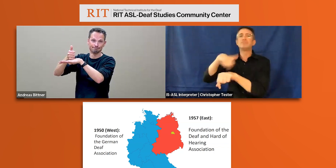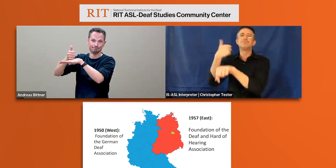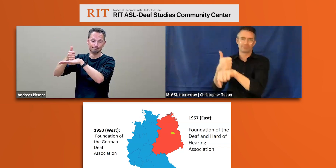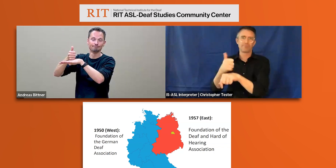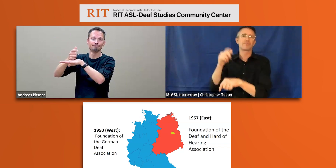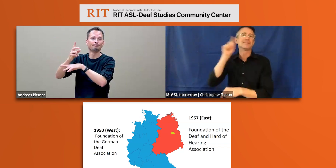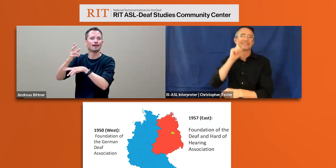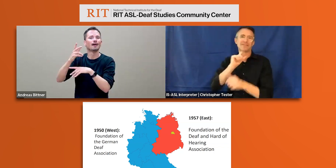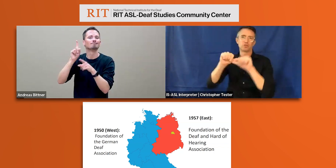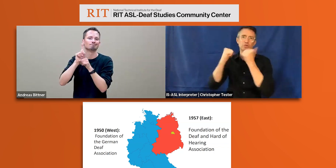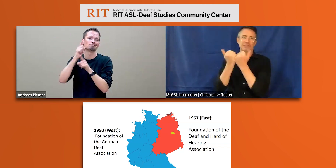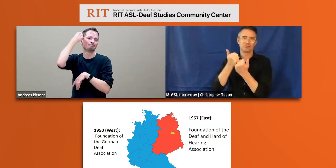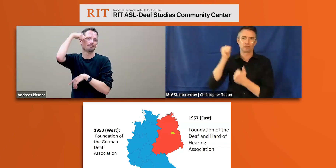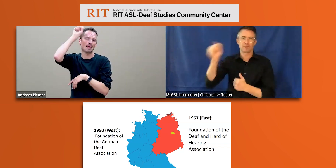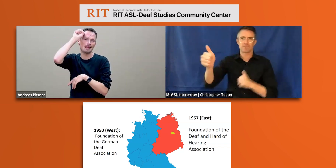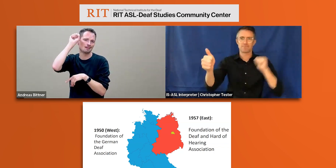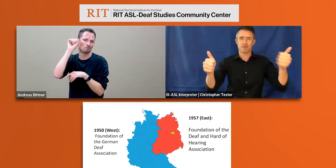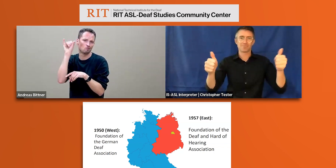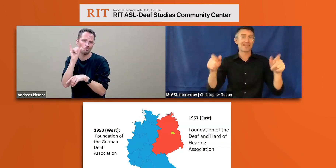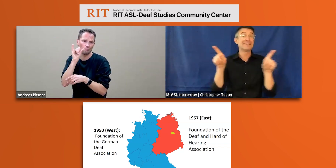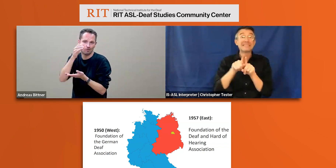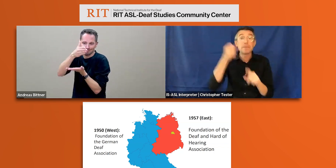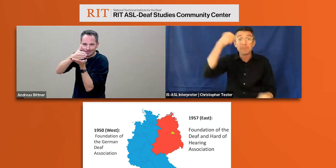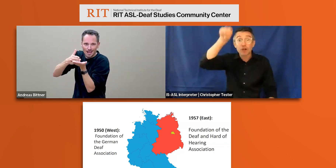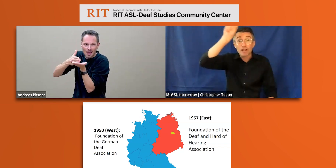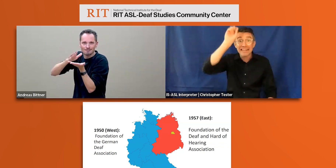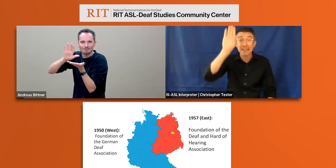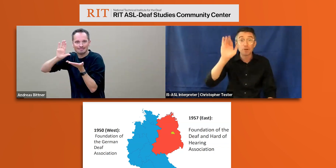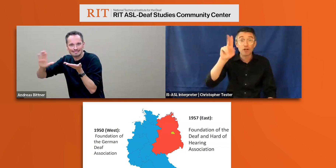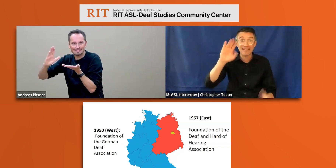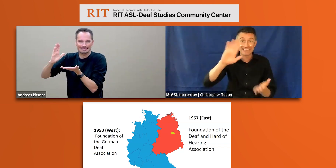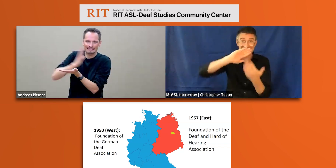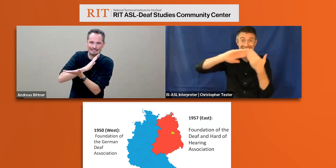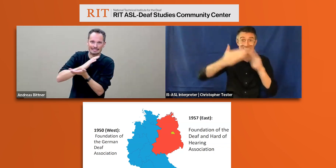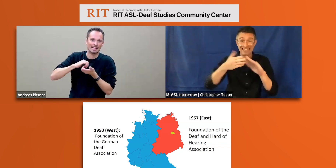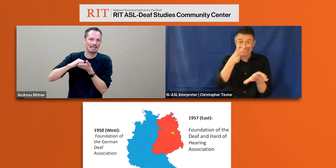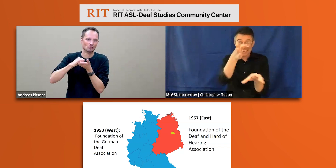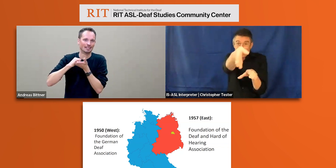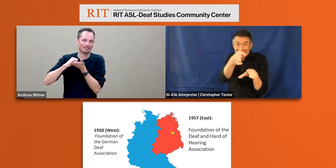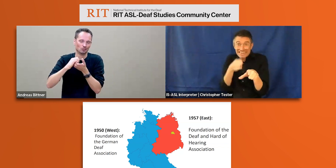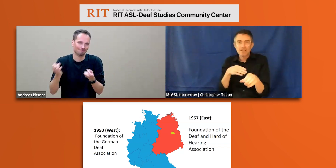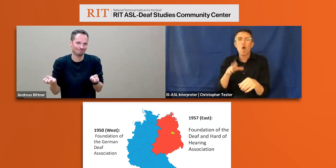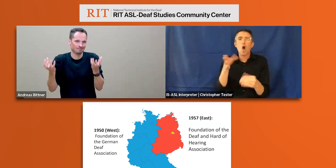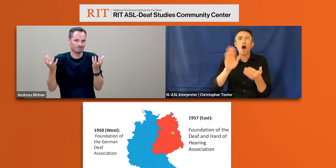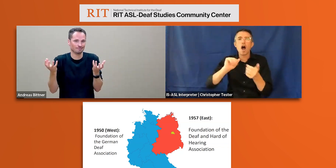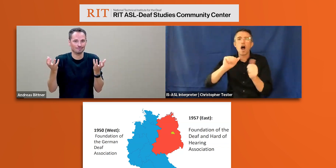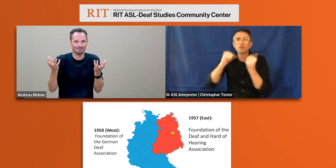And then in 1957, the Foundation was also established in the East.